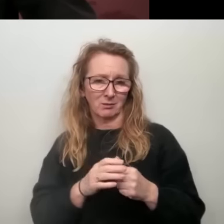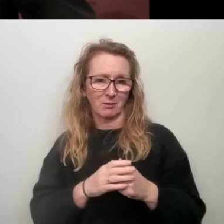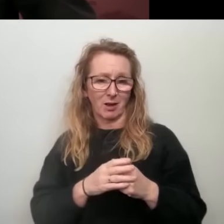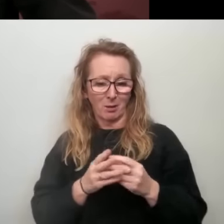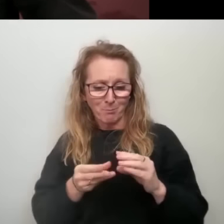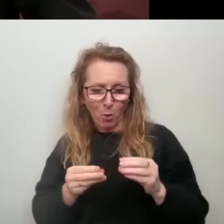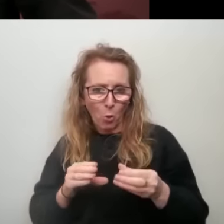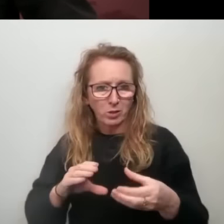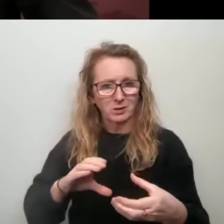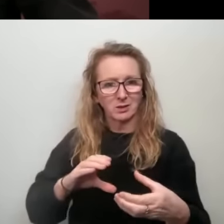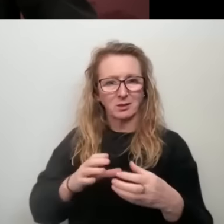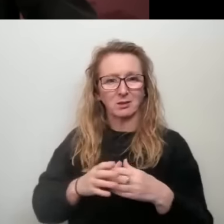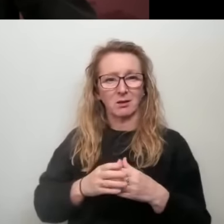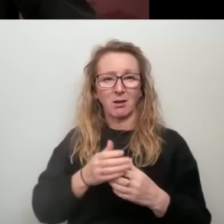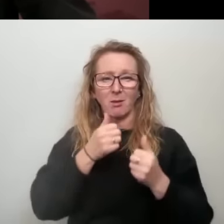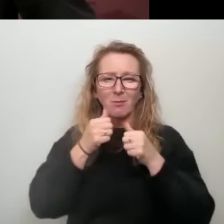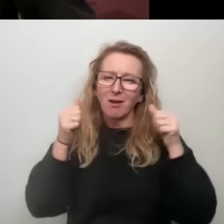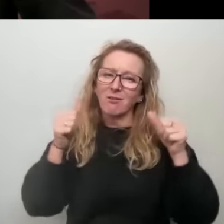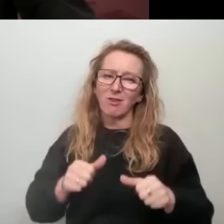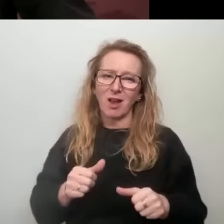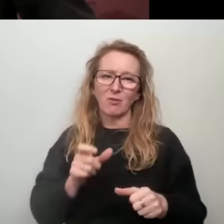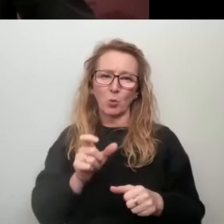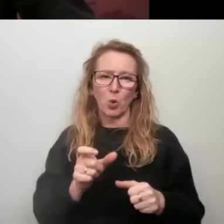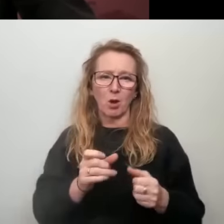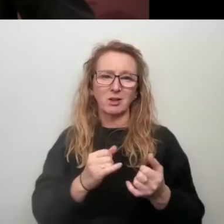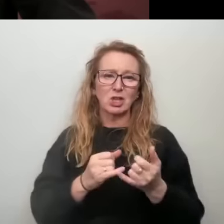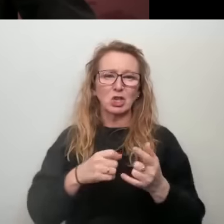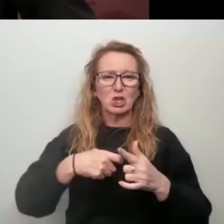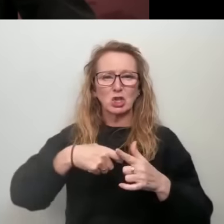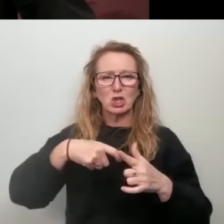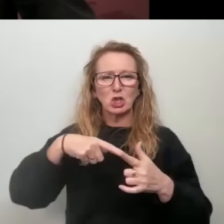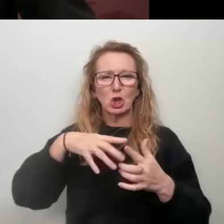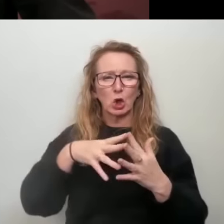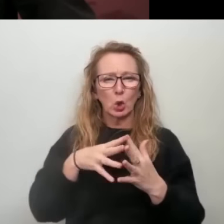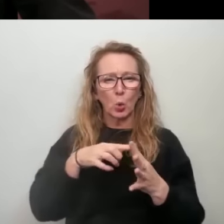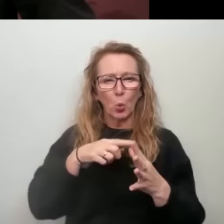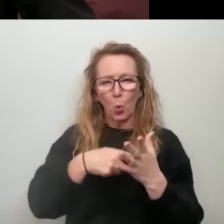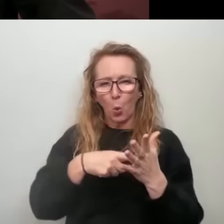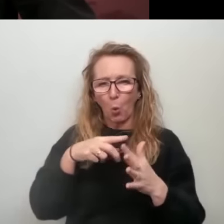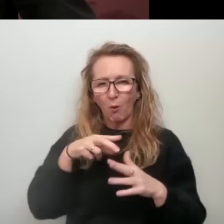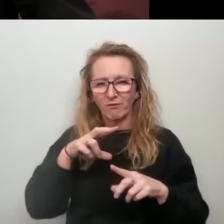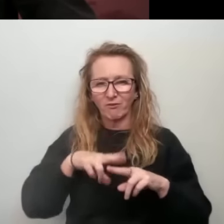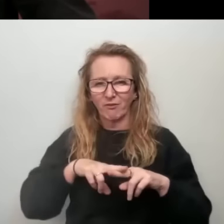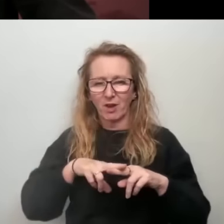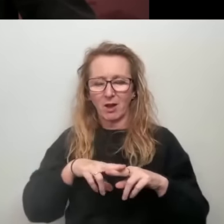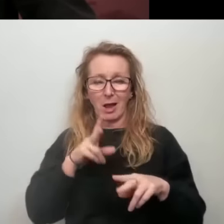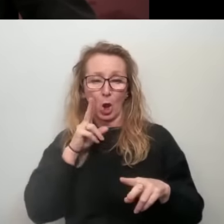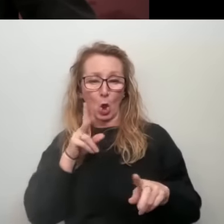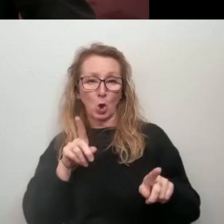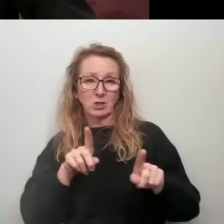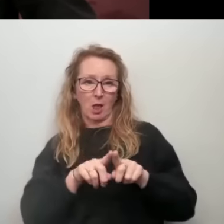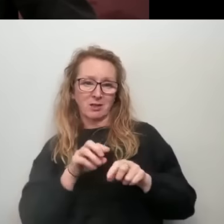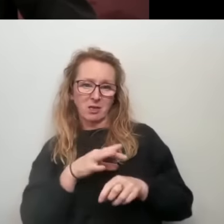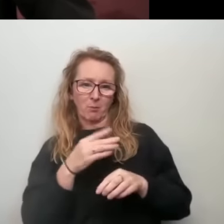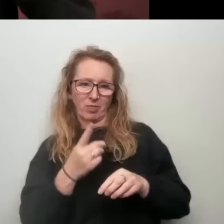a favorite word is a skew morph, you know, something that's kind of, it looks like something but isn't quite.